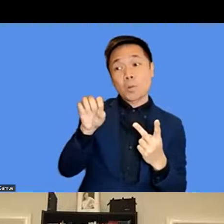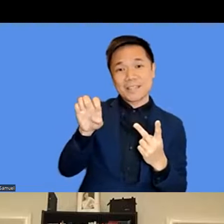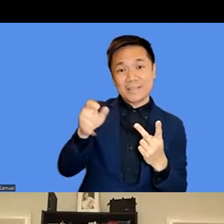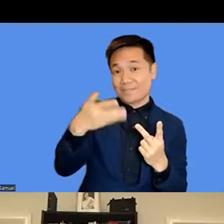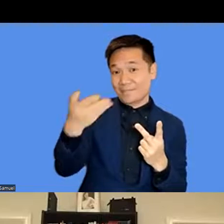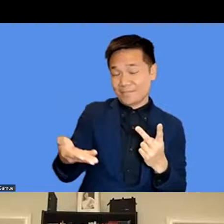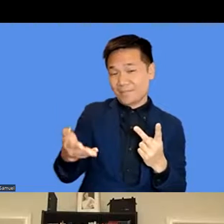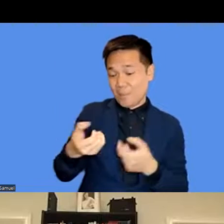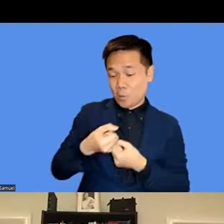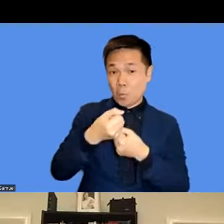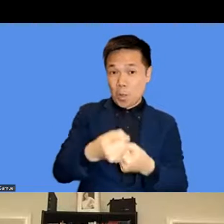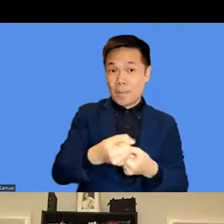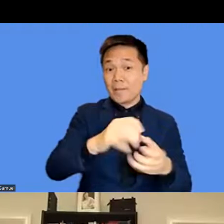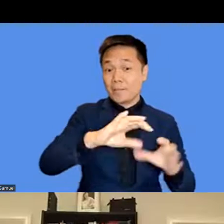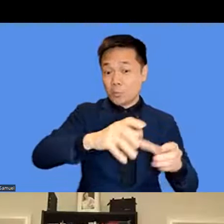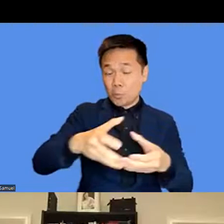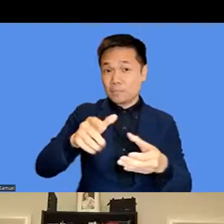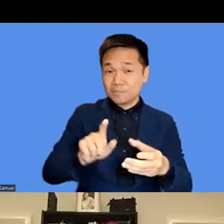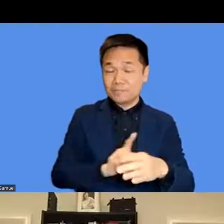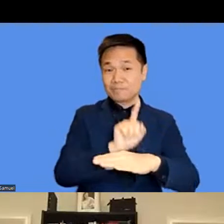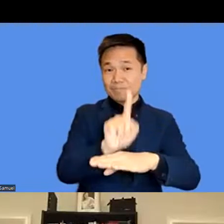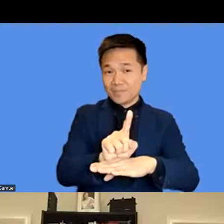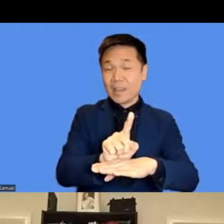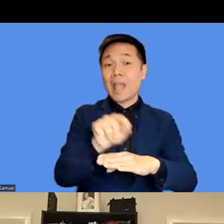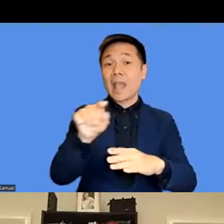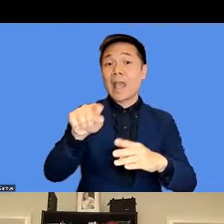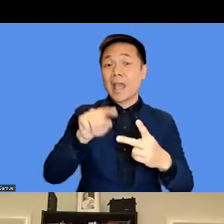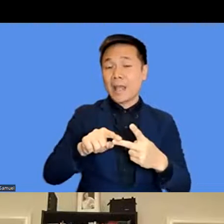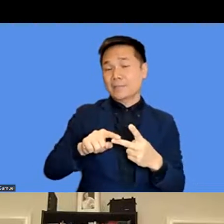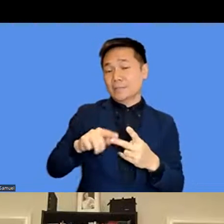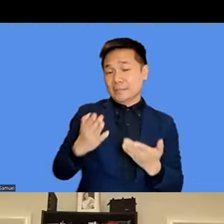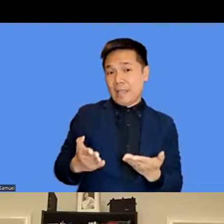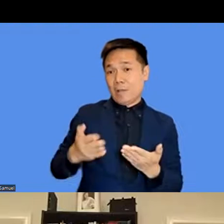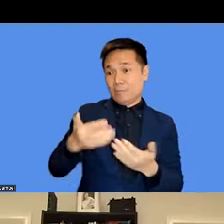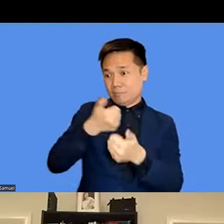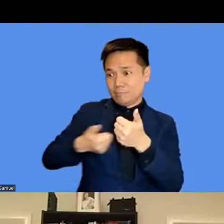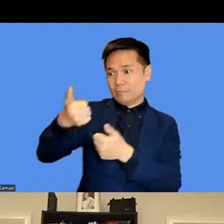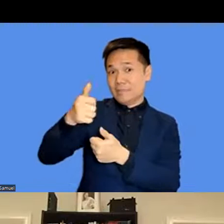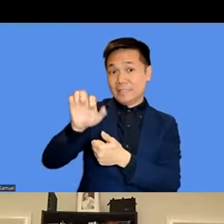Persons with Disabilities and Interim Executive Director of the International Disability Alliance.